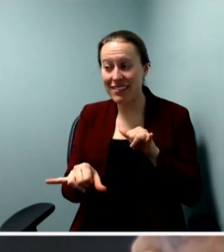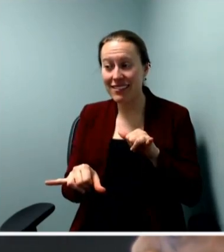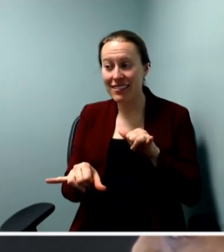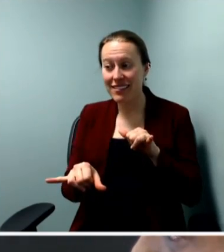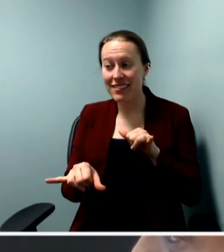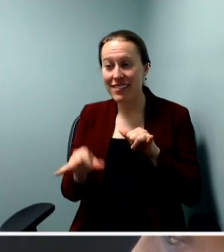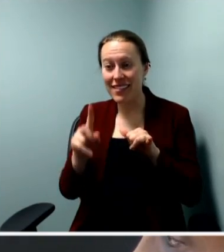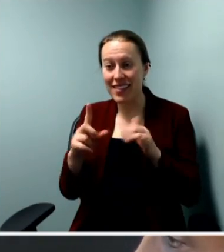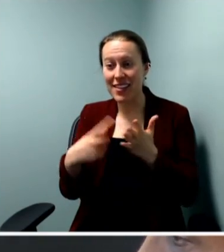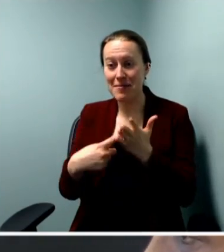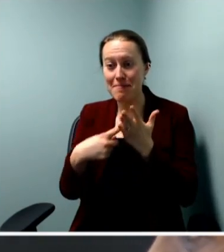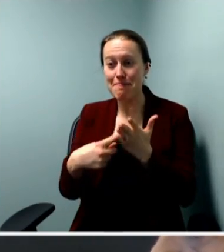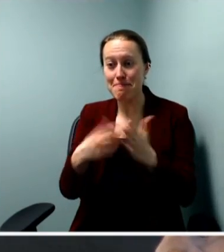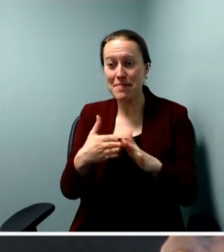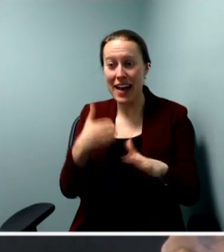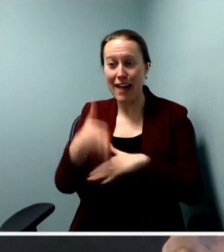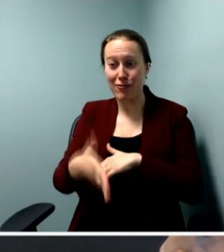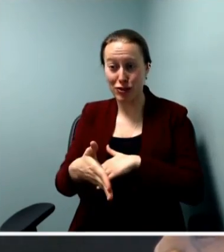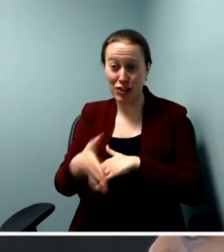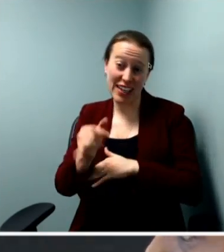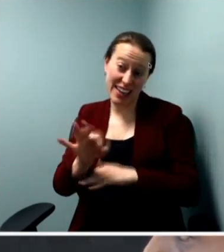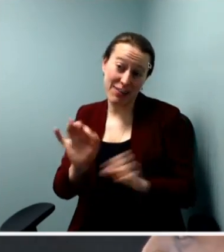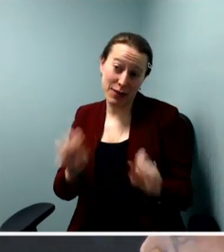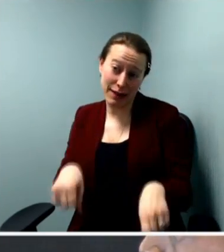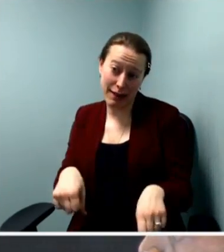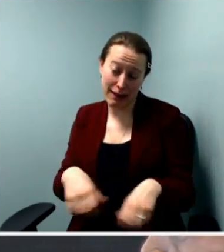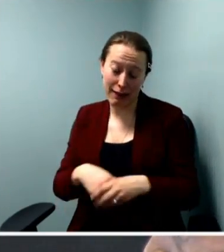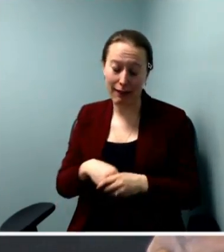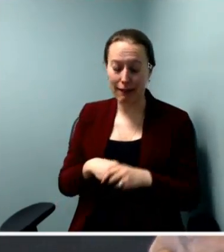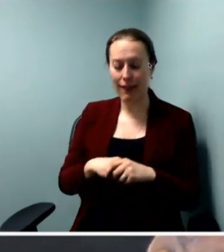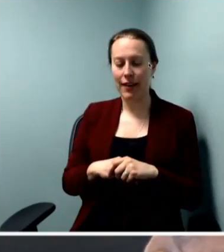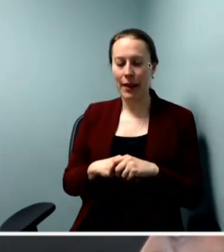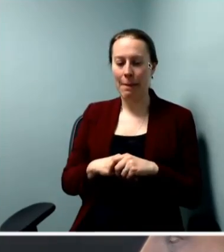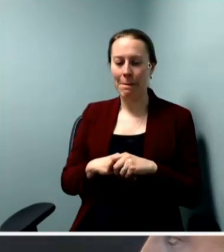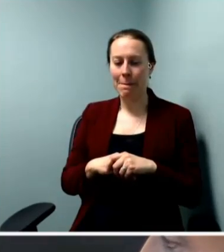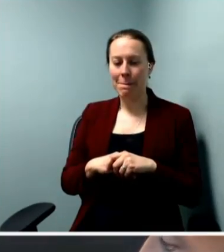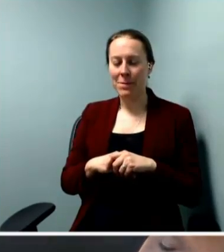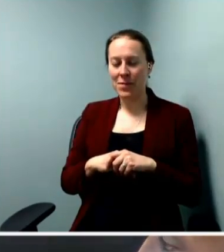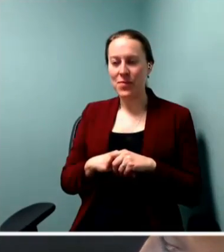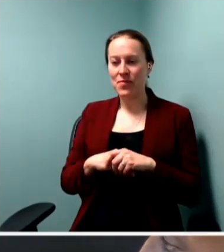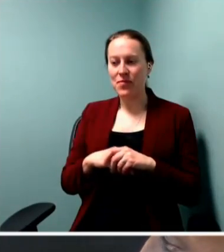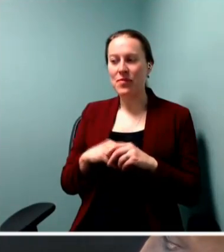if you can. We will all be part of it.